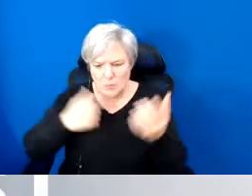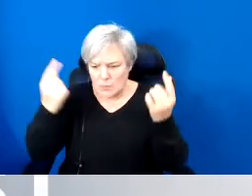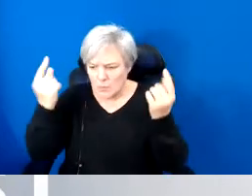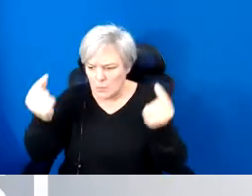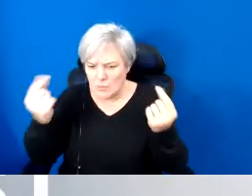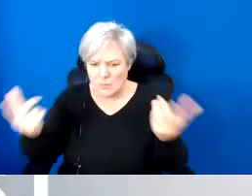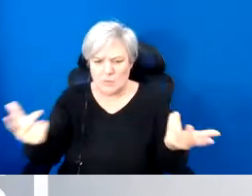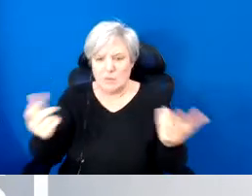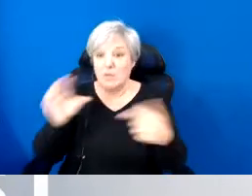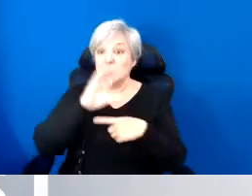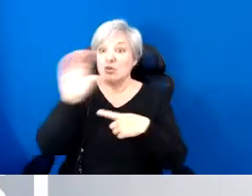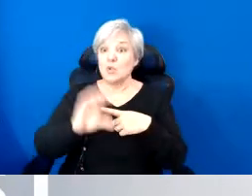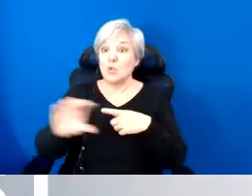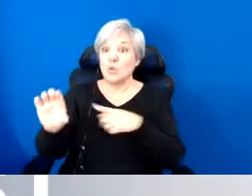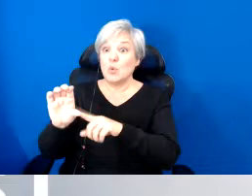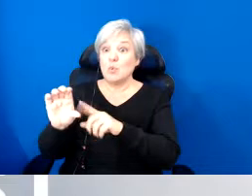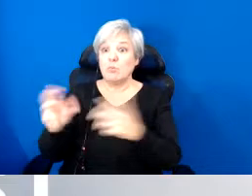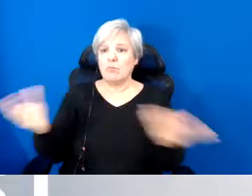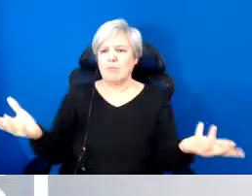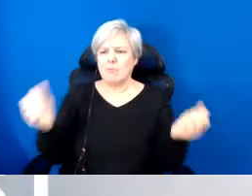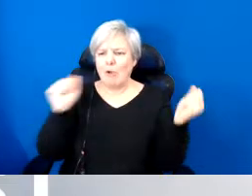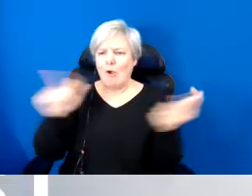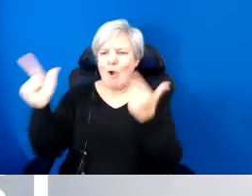Zoom became a household name, along with some teams.